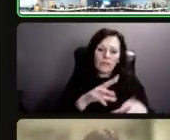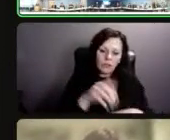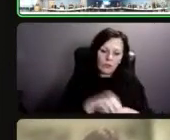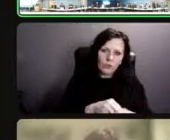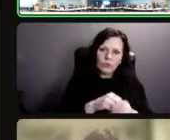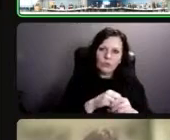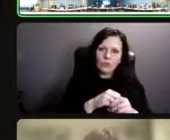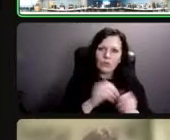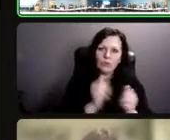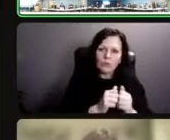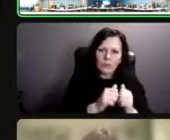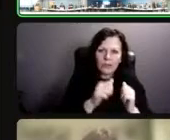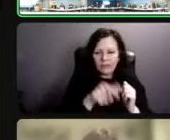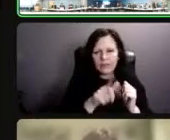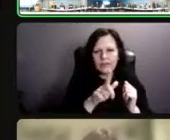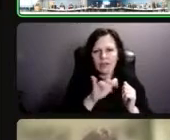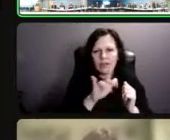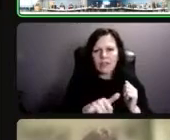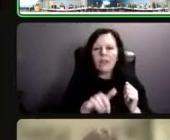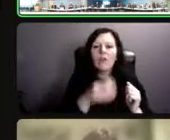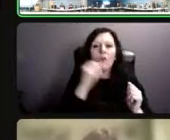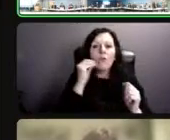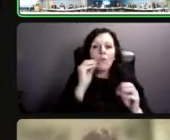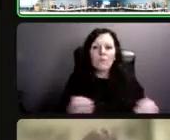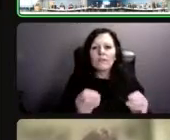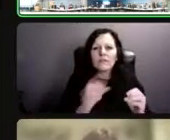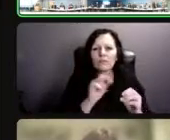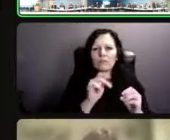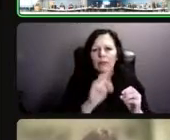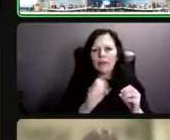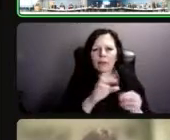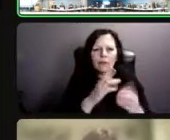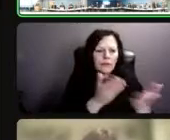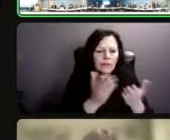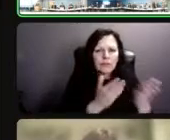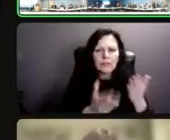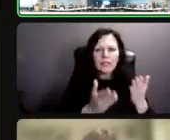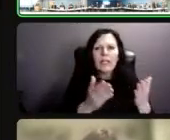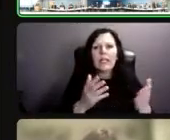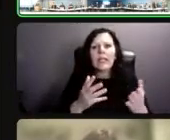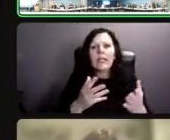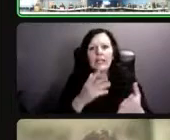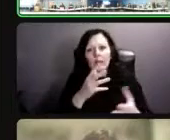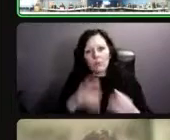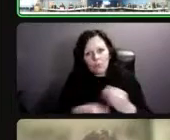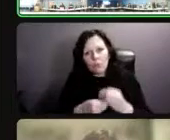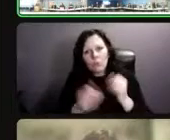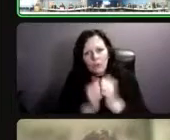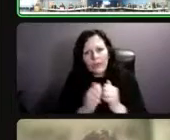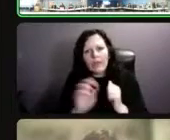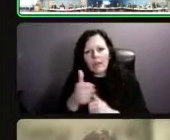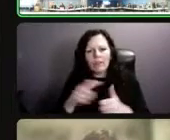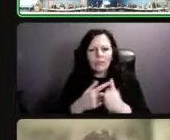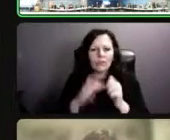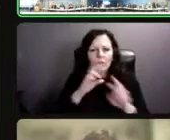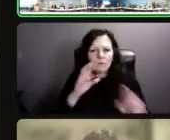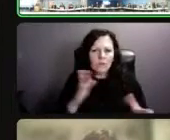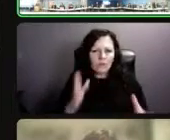COULD WE DO A PUBLIC SAFETY